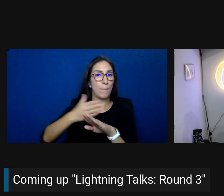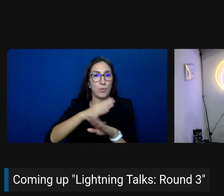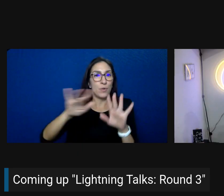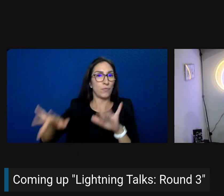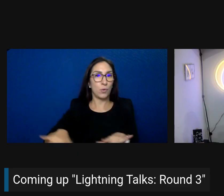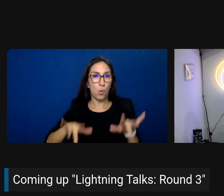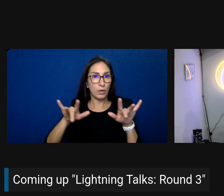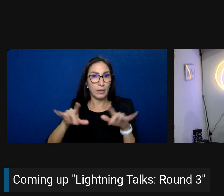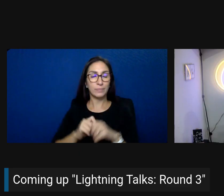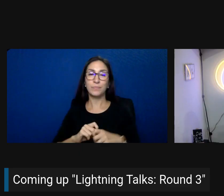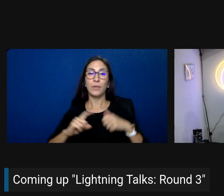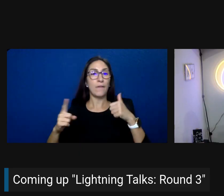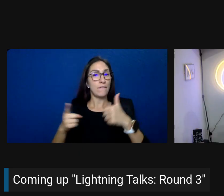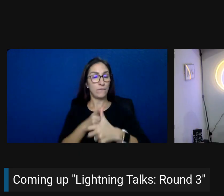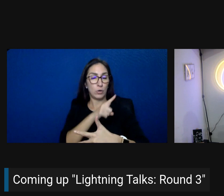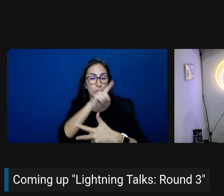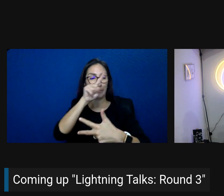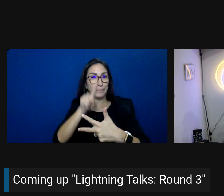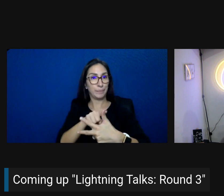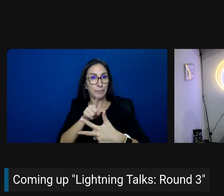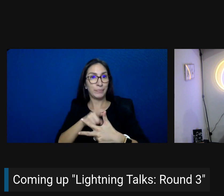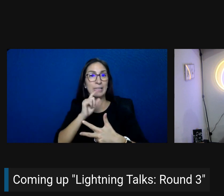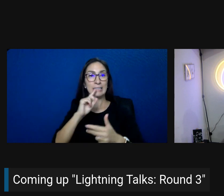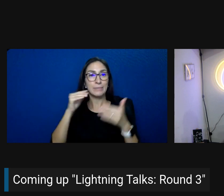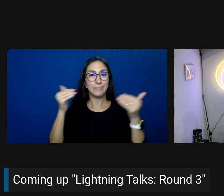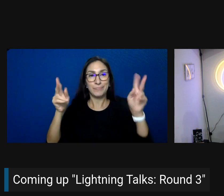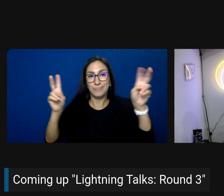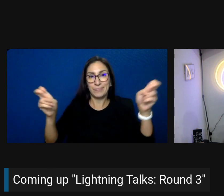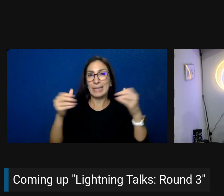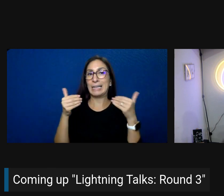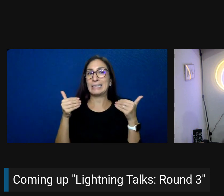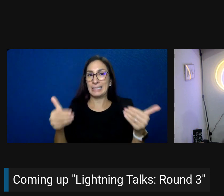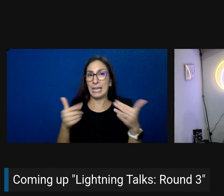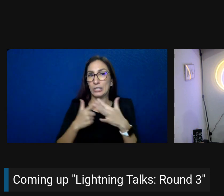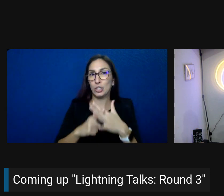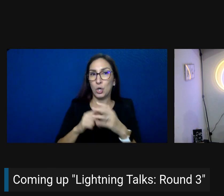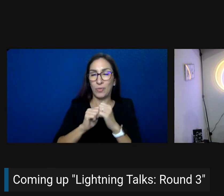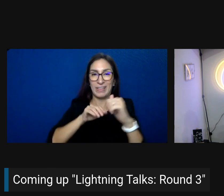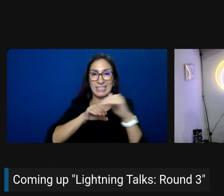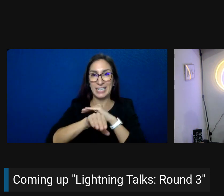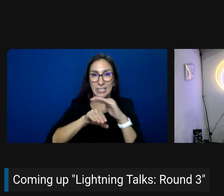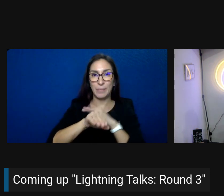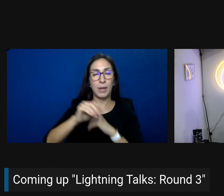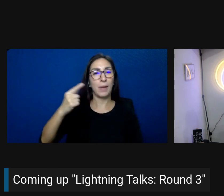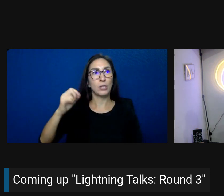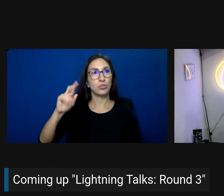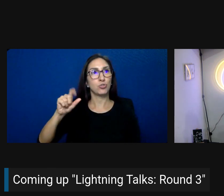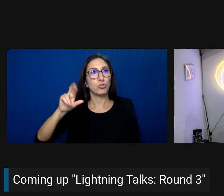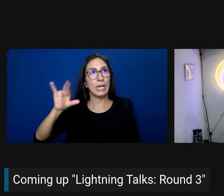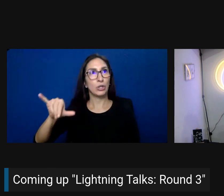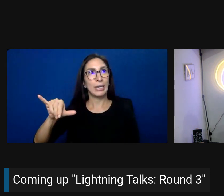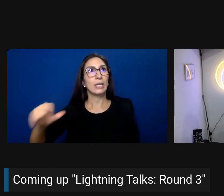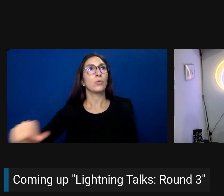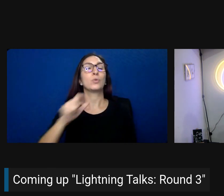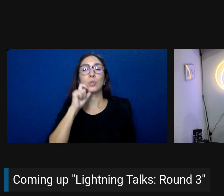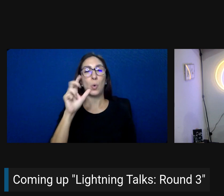Getting Started with Accessibility, presented by, Gregory Hammond, who is a website consultant at Gregory J Development.